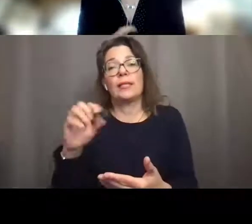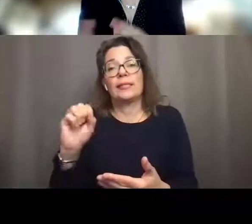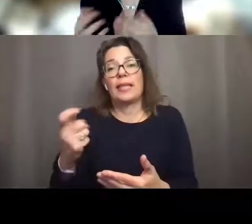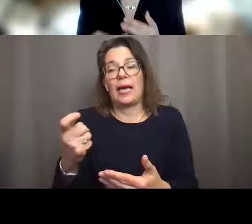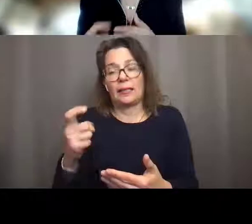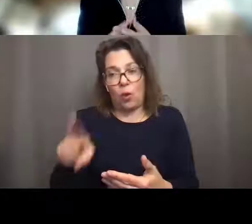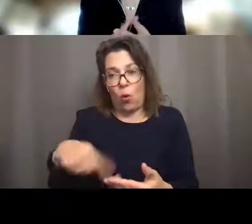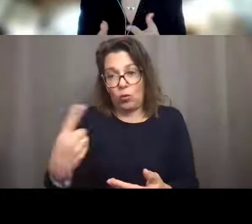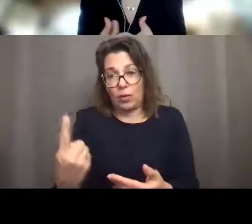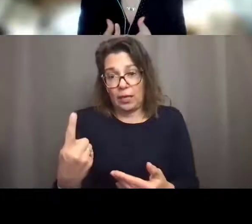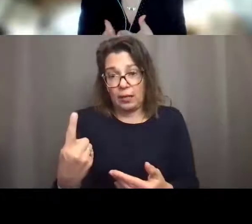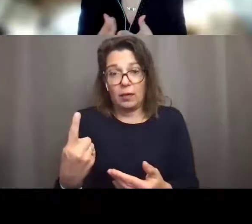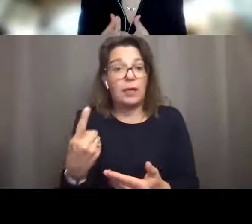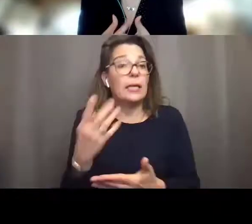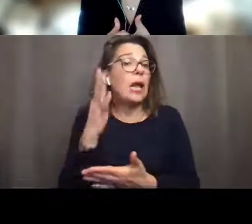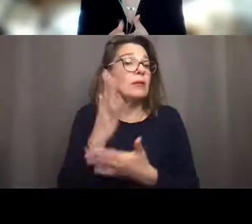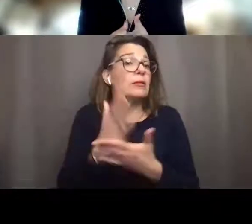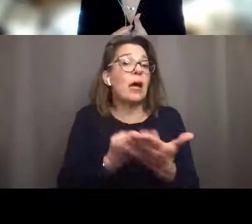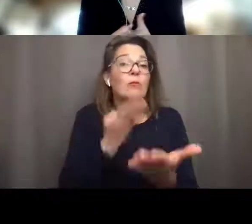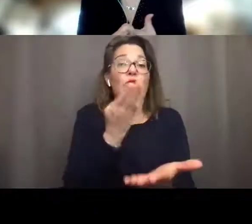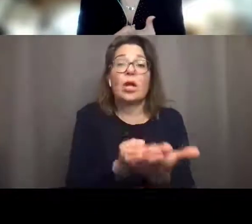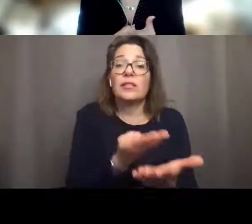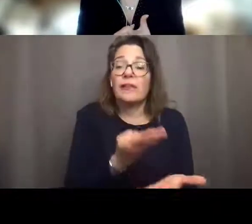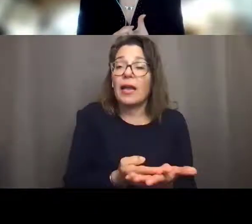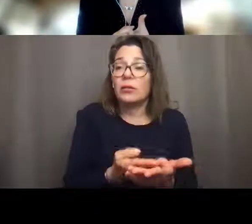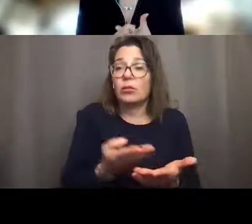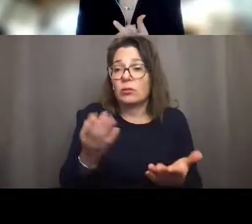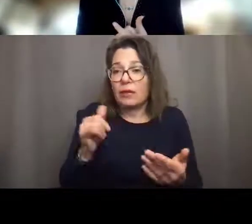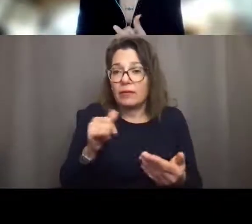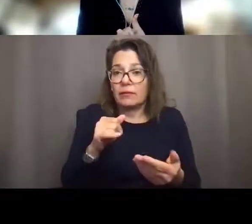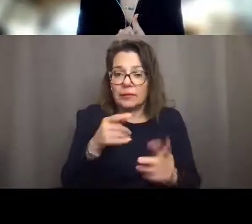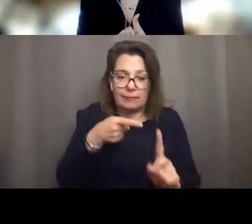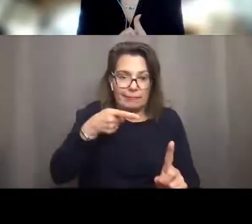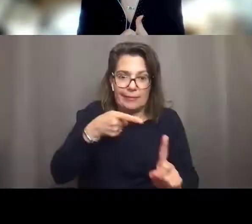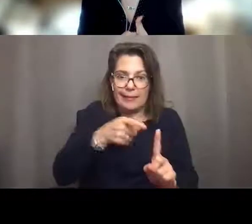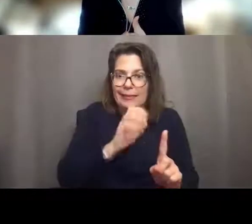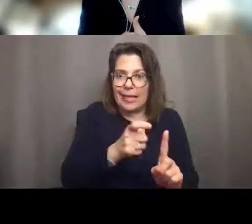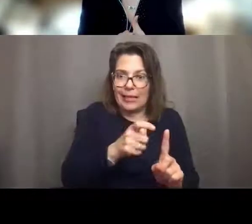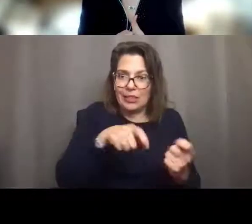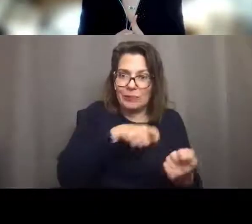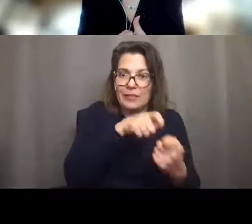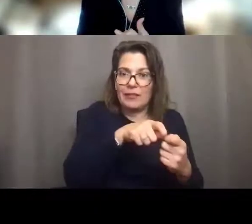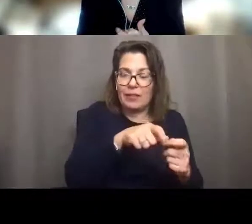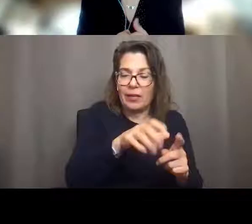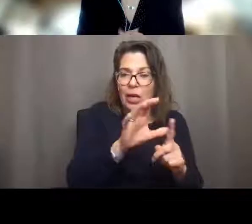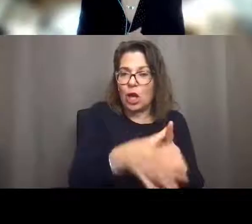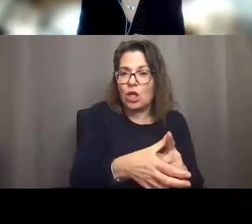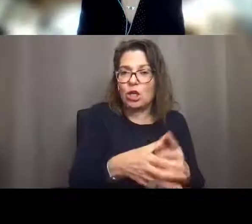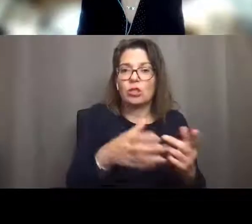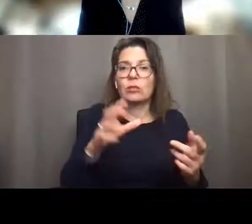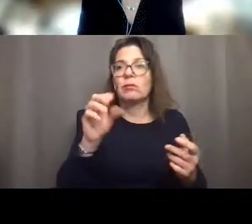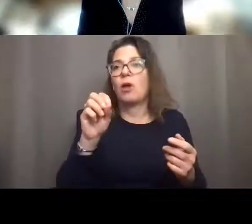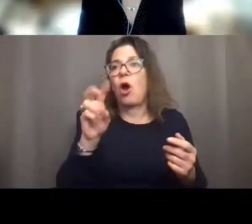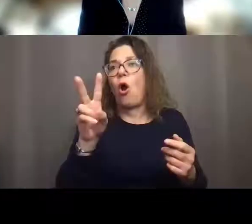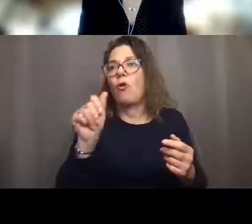Now, some of these justifications could be if you're studying a sex-specific condition or phenomenon, for instance, ovarian or prostate cancer.